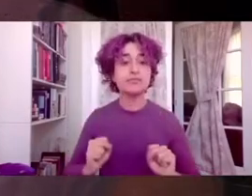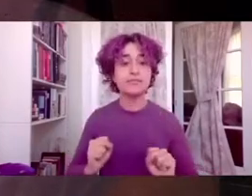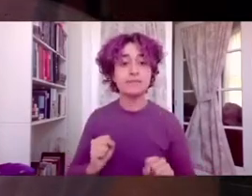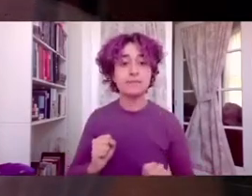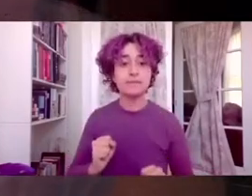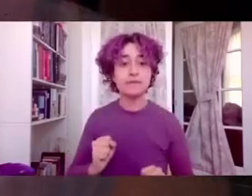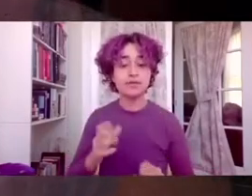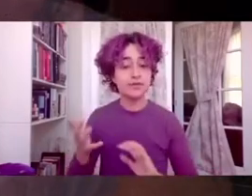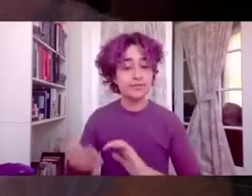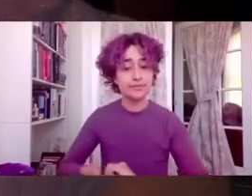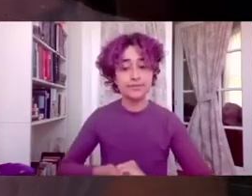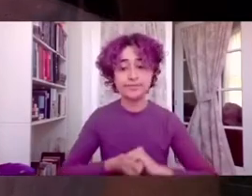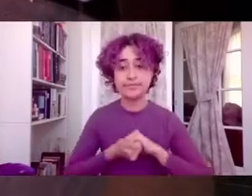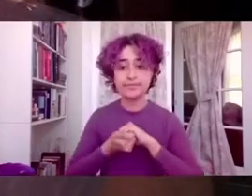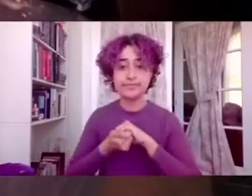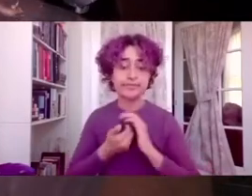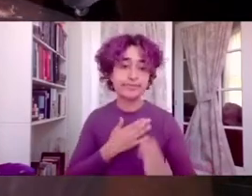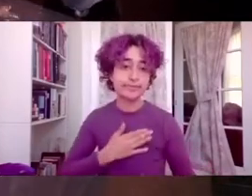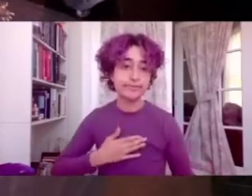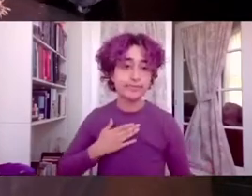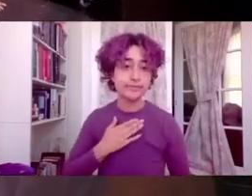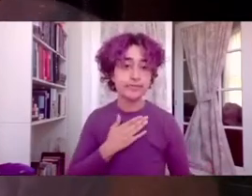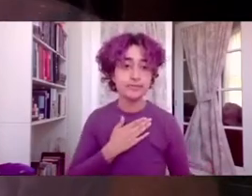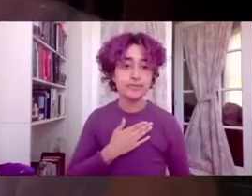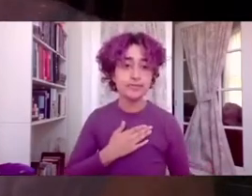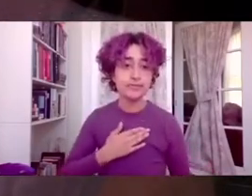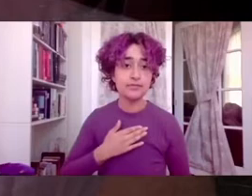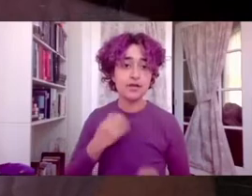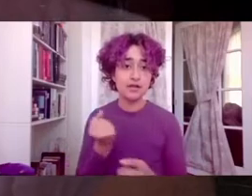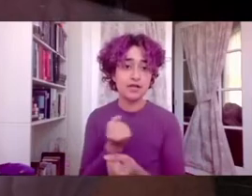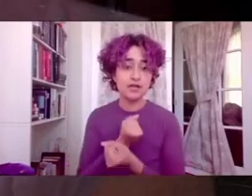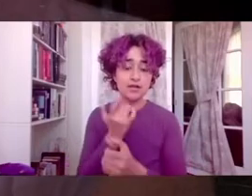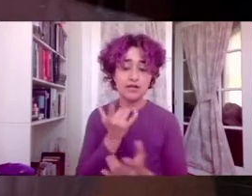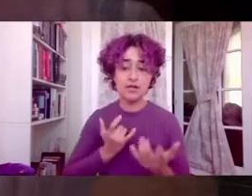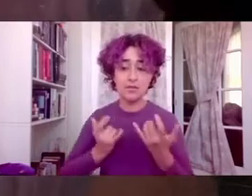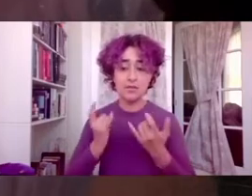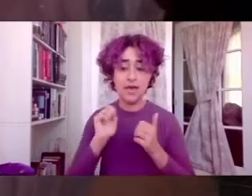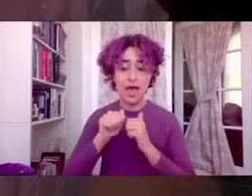Just take my hand and love me how I am now